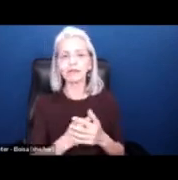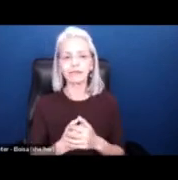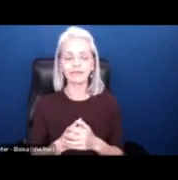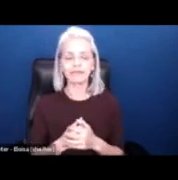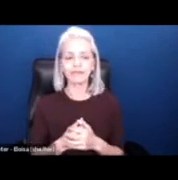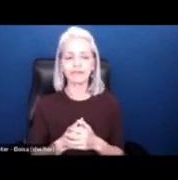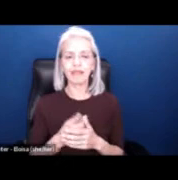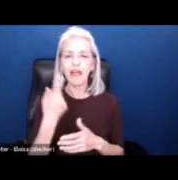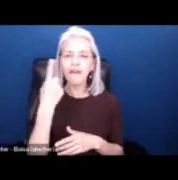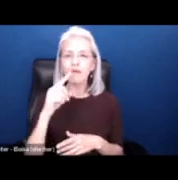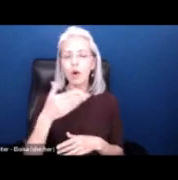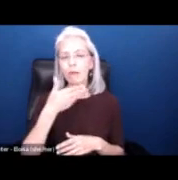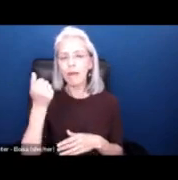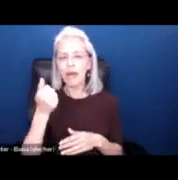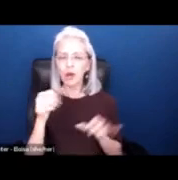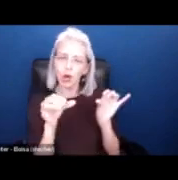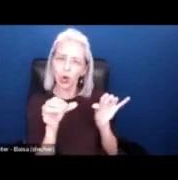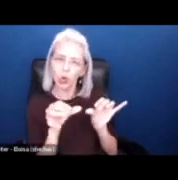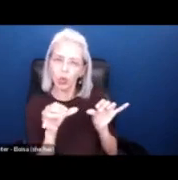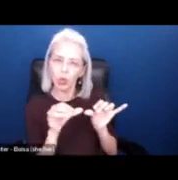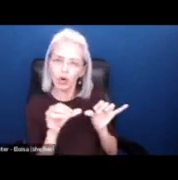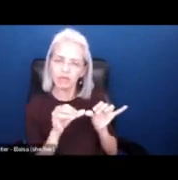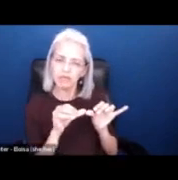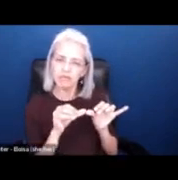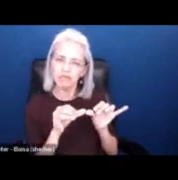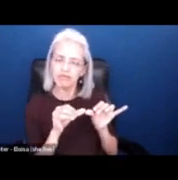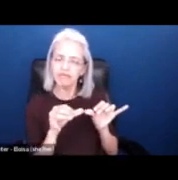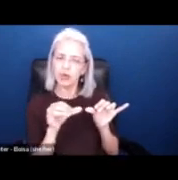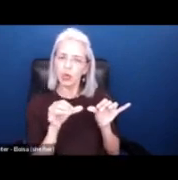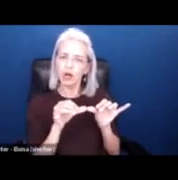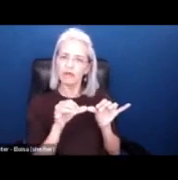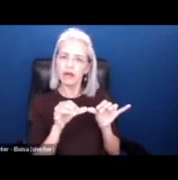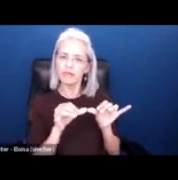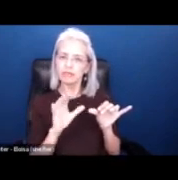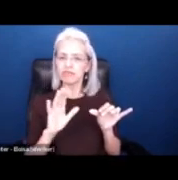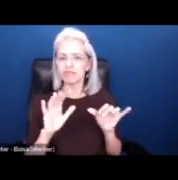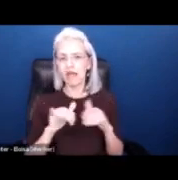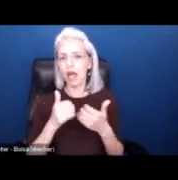better quantify and qualify how your treatments are working.